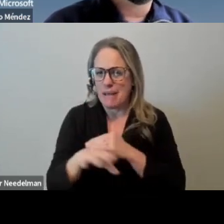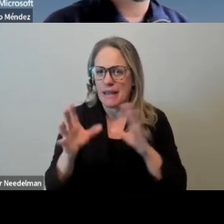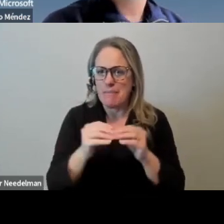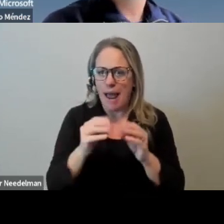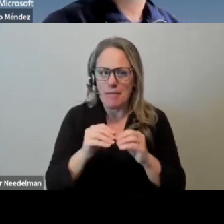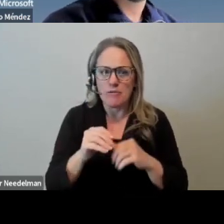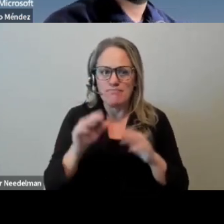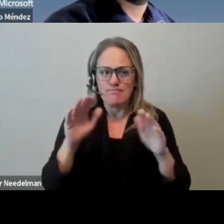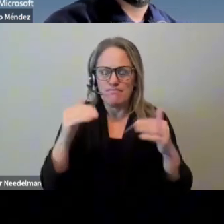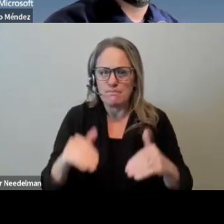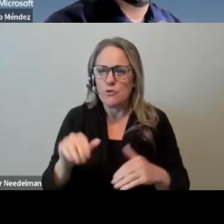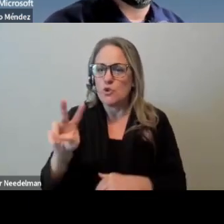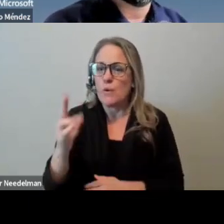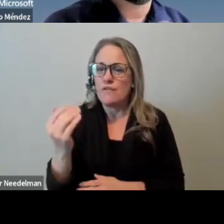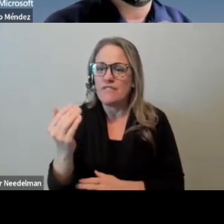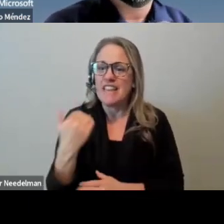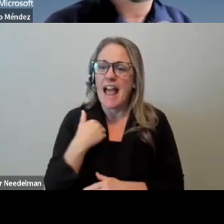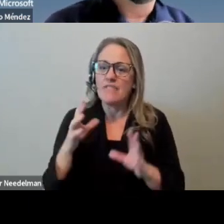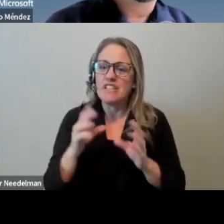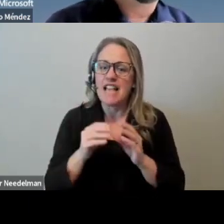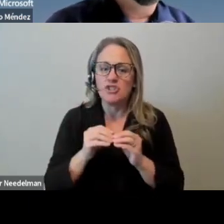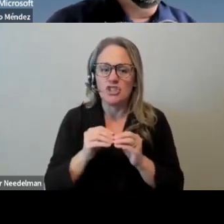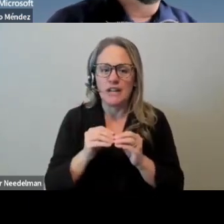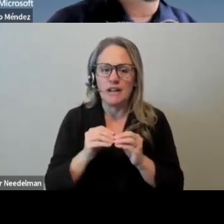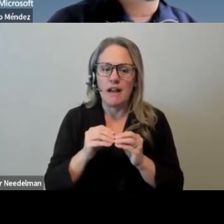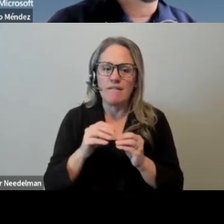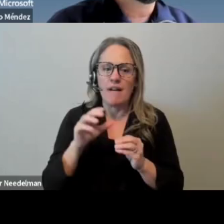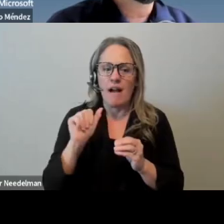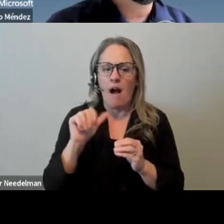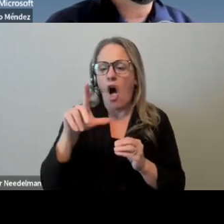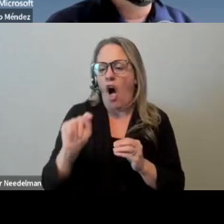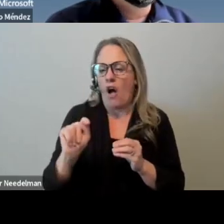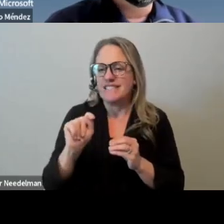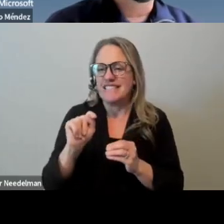we have a session on alt text and image descriptions